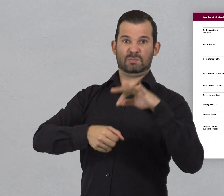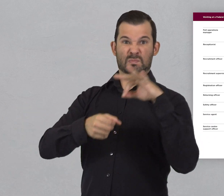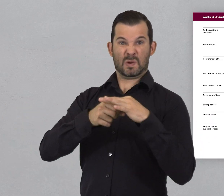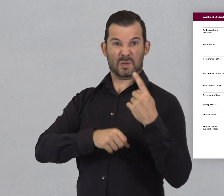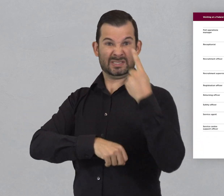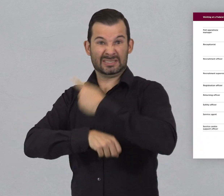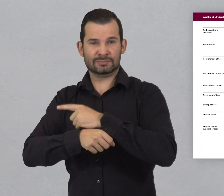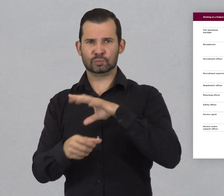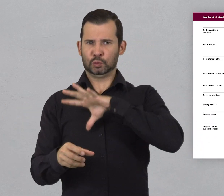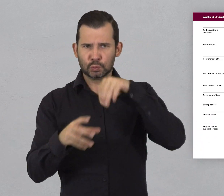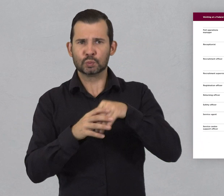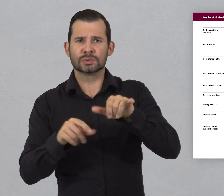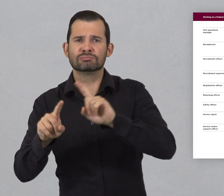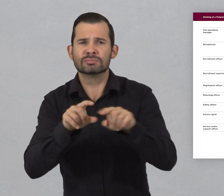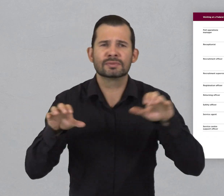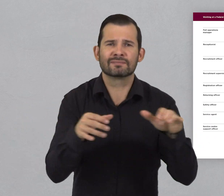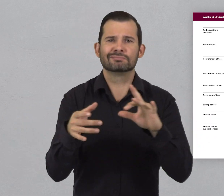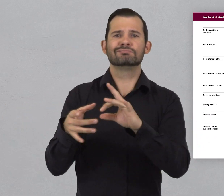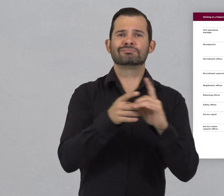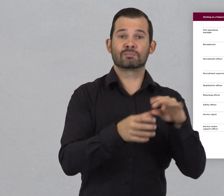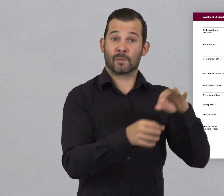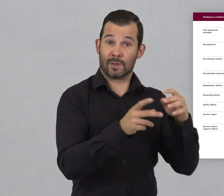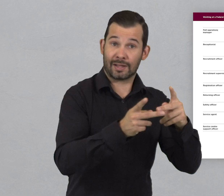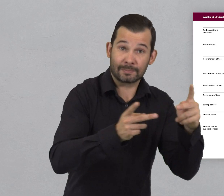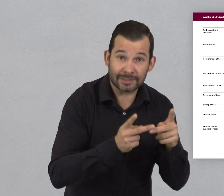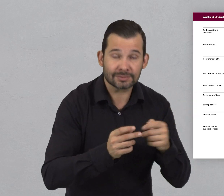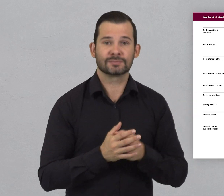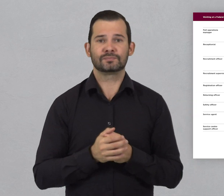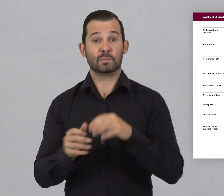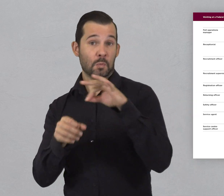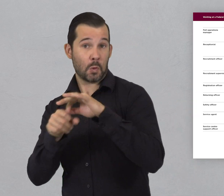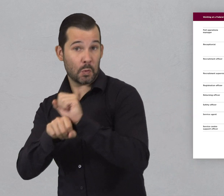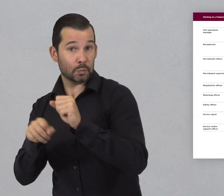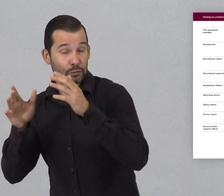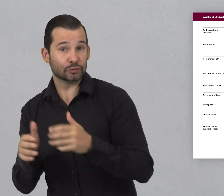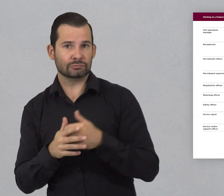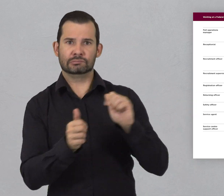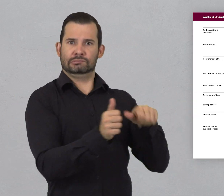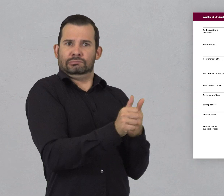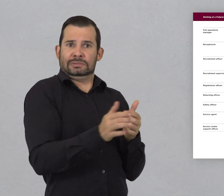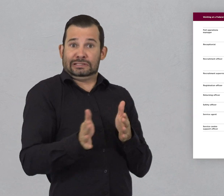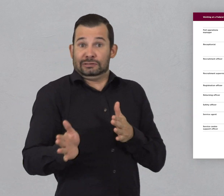activities on polling days, including those relating to polling places, poll workers,